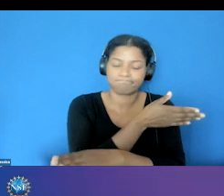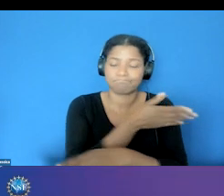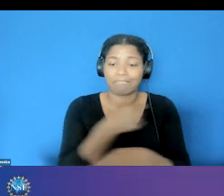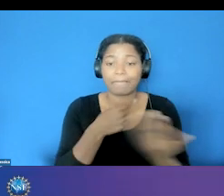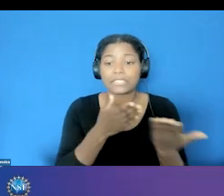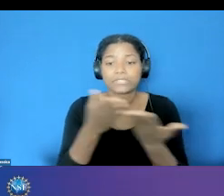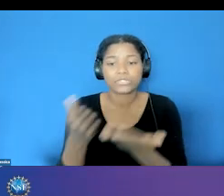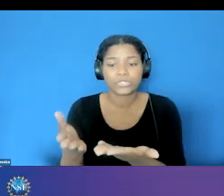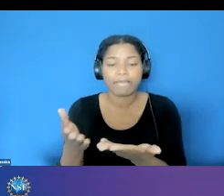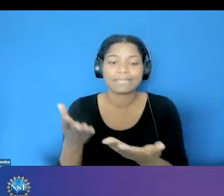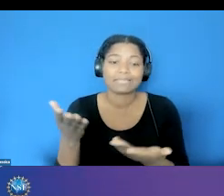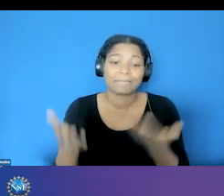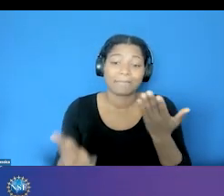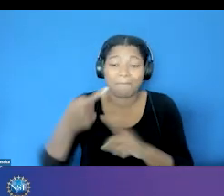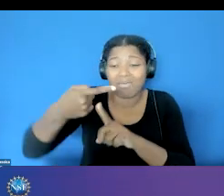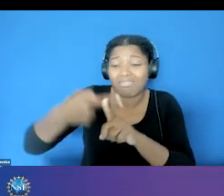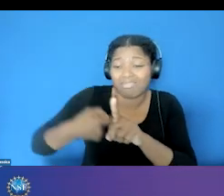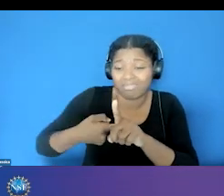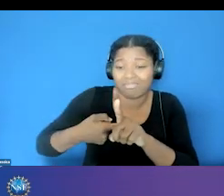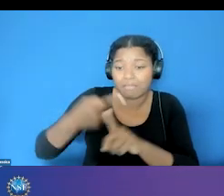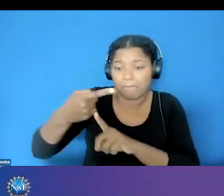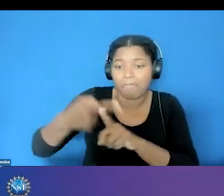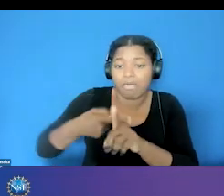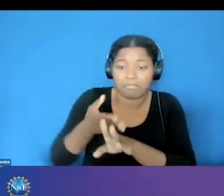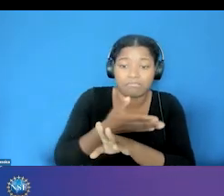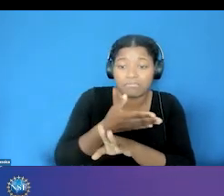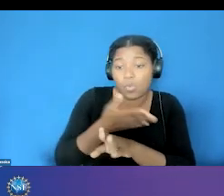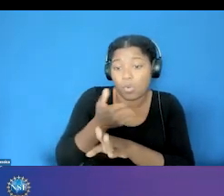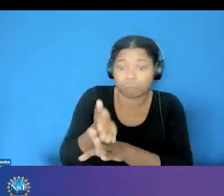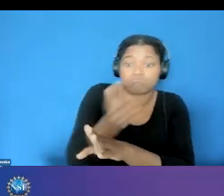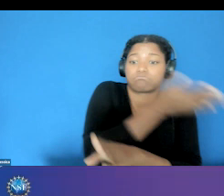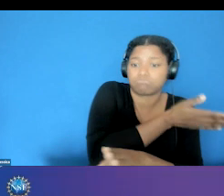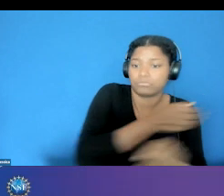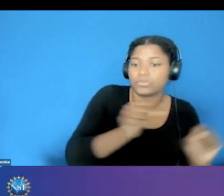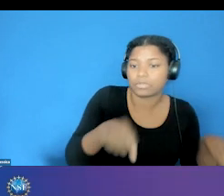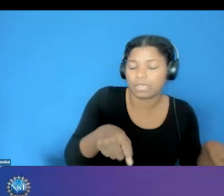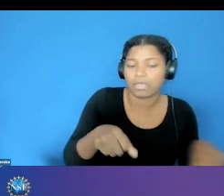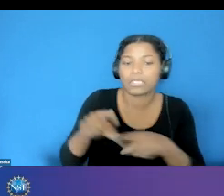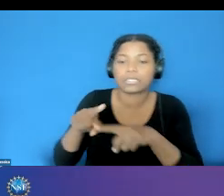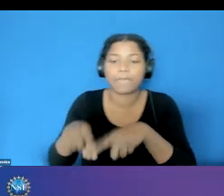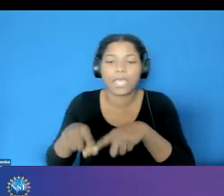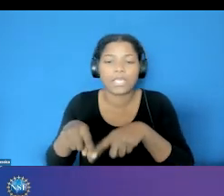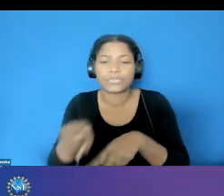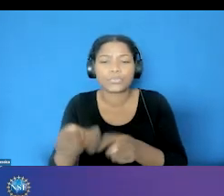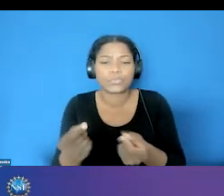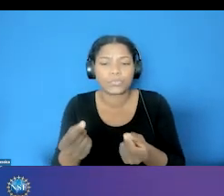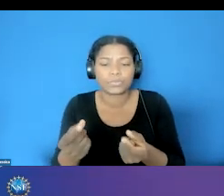I would suggest at least a month in advance, if not more, especially depending on what you're doing.